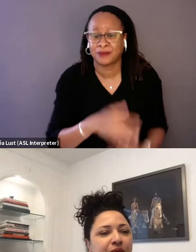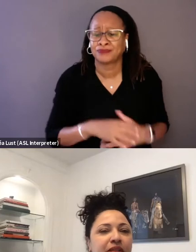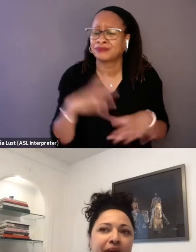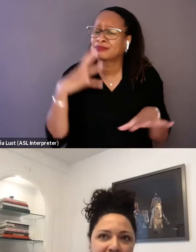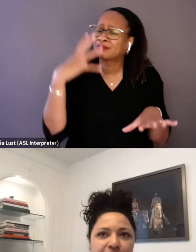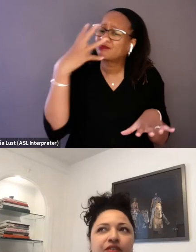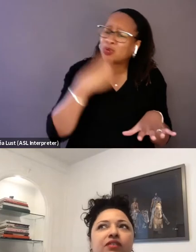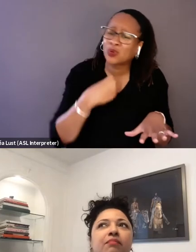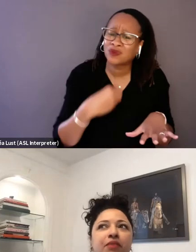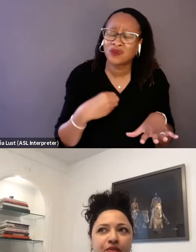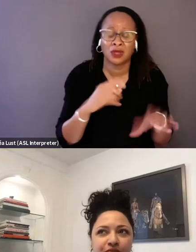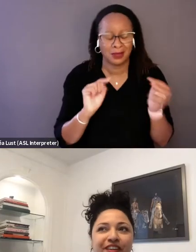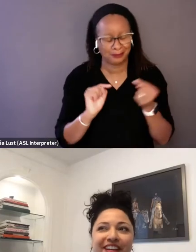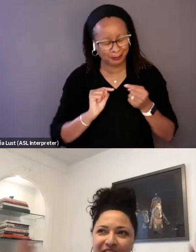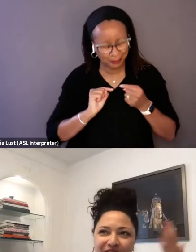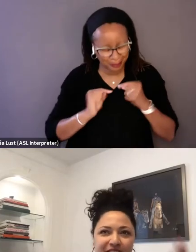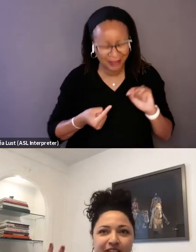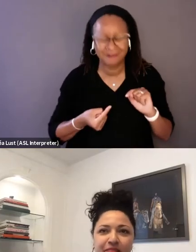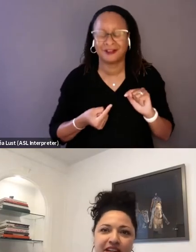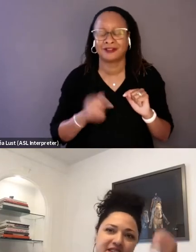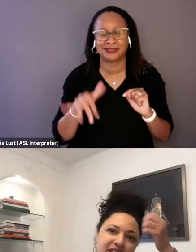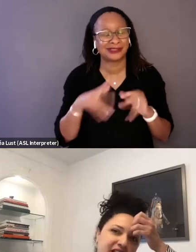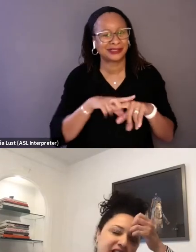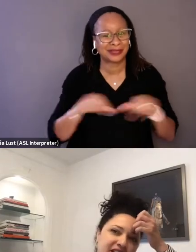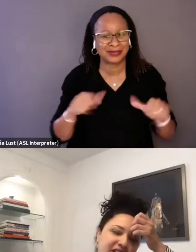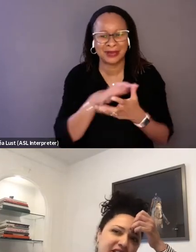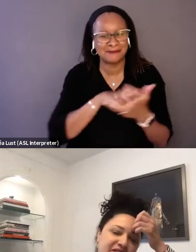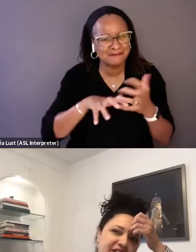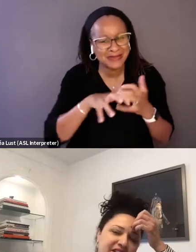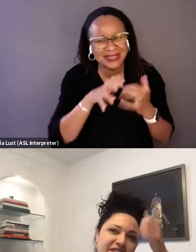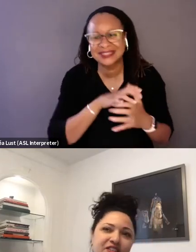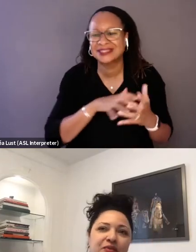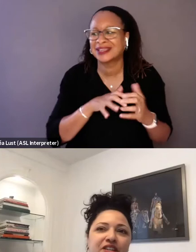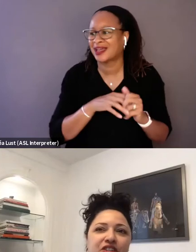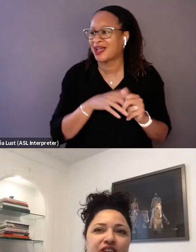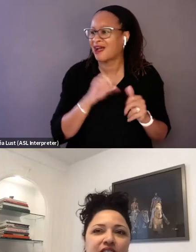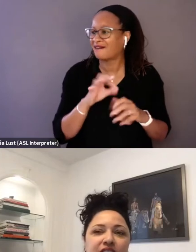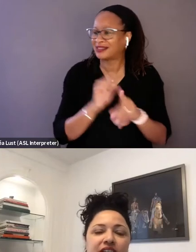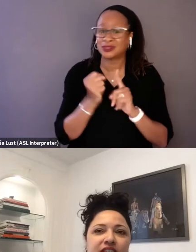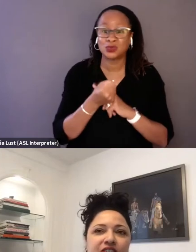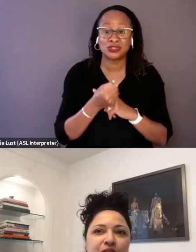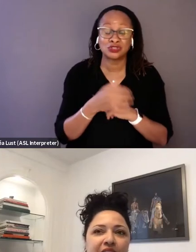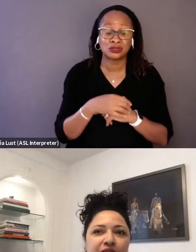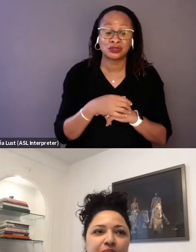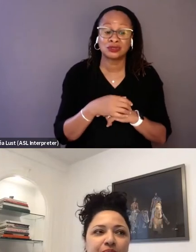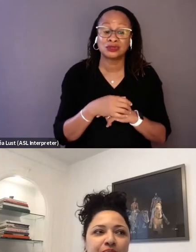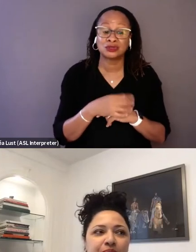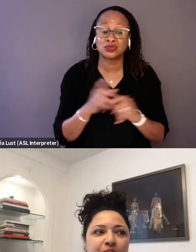it was a painful and beautiful thing you know, this mix of a situation to have like, you know